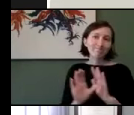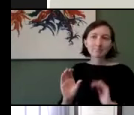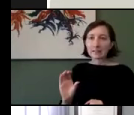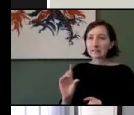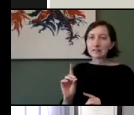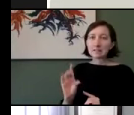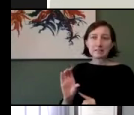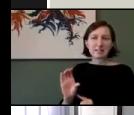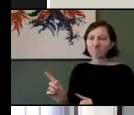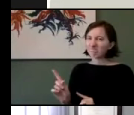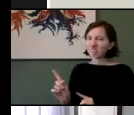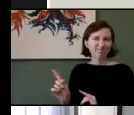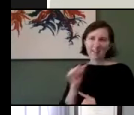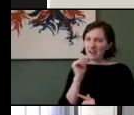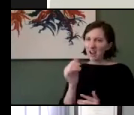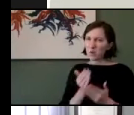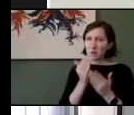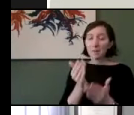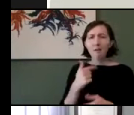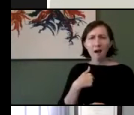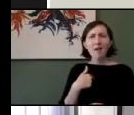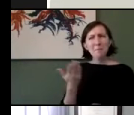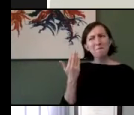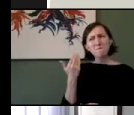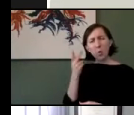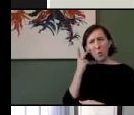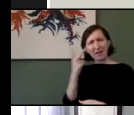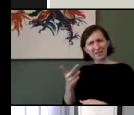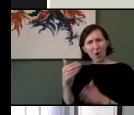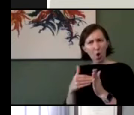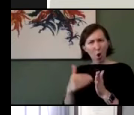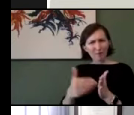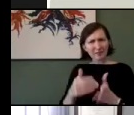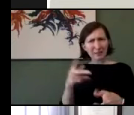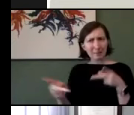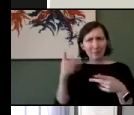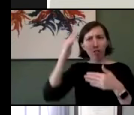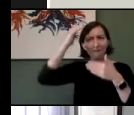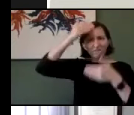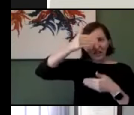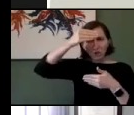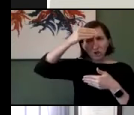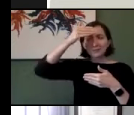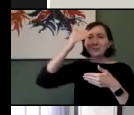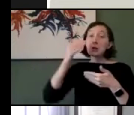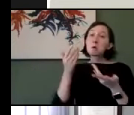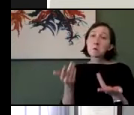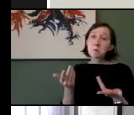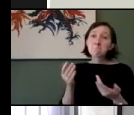Early on folks were doing that but if people are using a face shield or goggles,